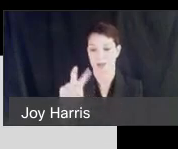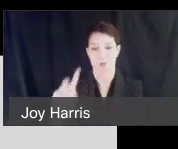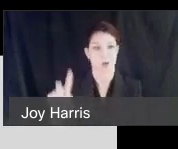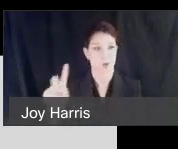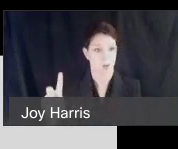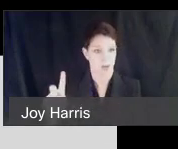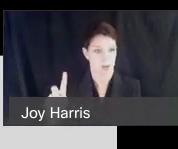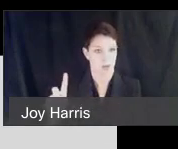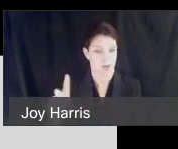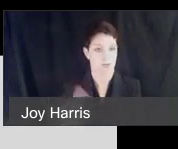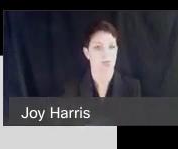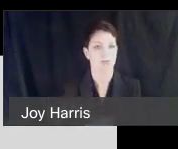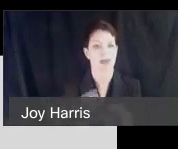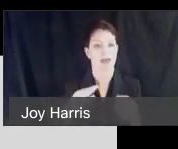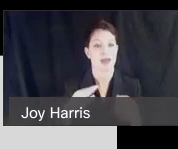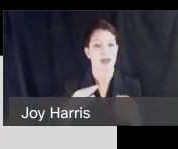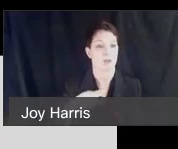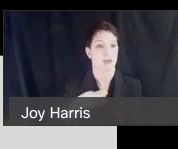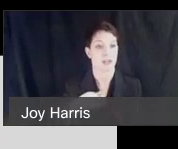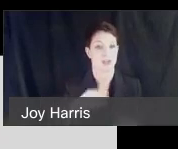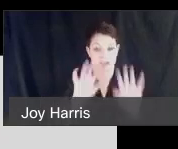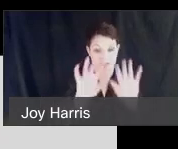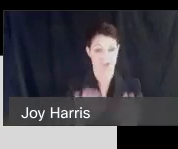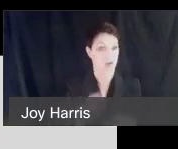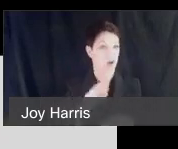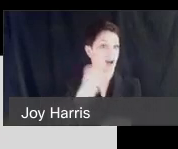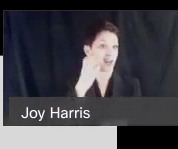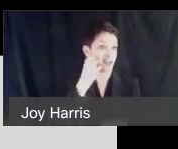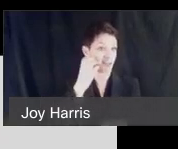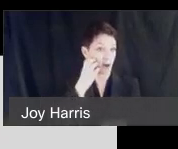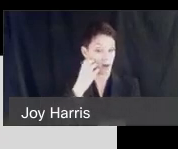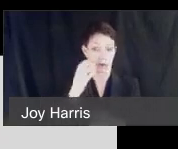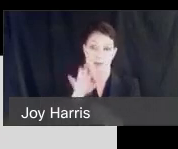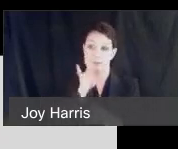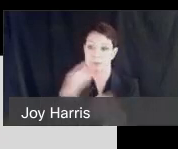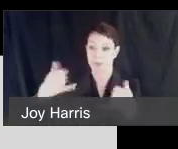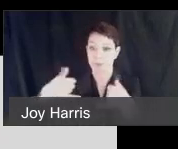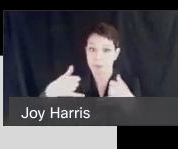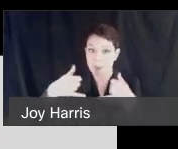Applications can be done over the phone, in person, emailed, or a combination.